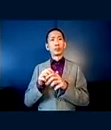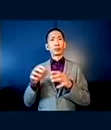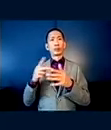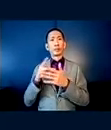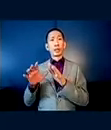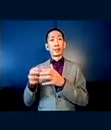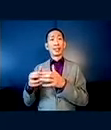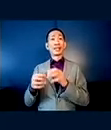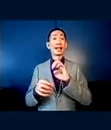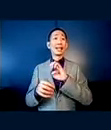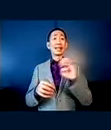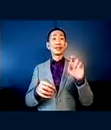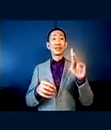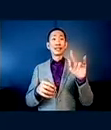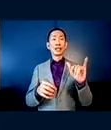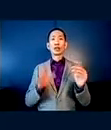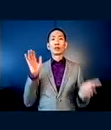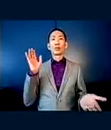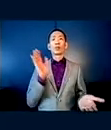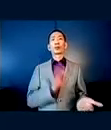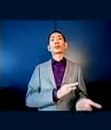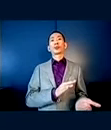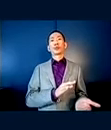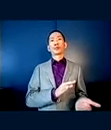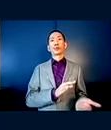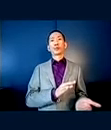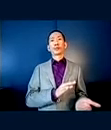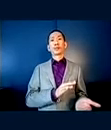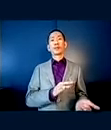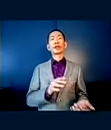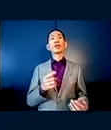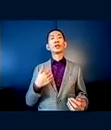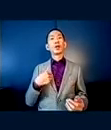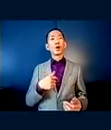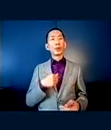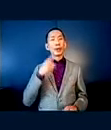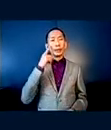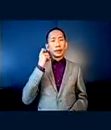INCREASING IN THEIR POPULATION, EASTERN KENTUCKY IS DECREASING IN ITS POPULATION.